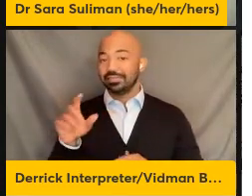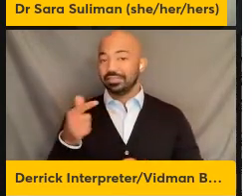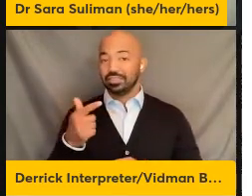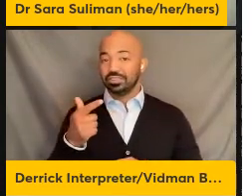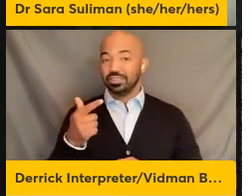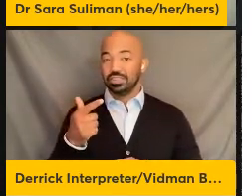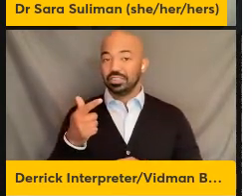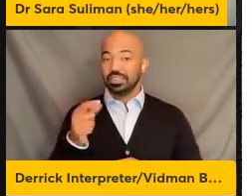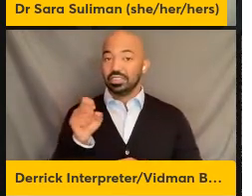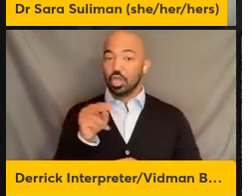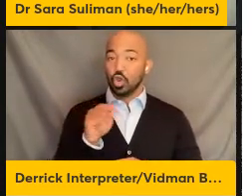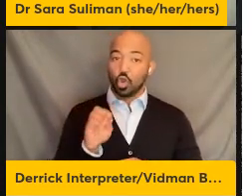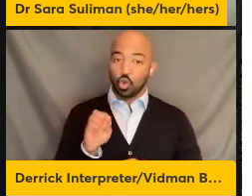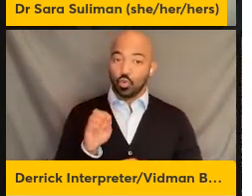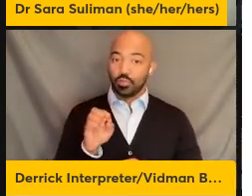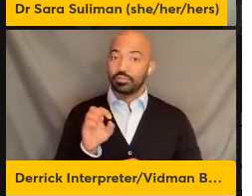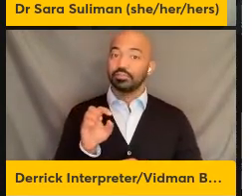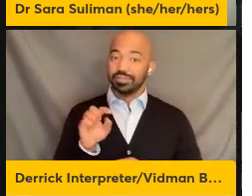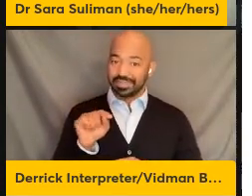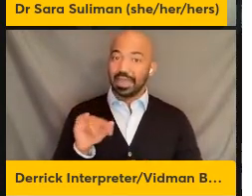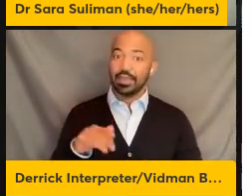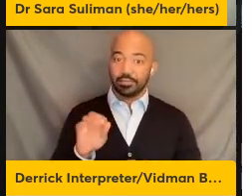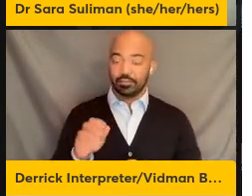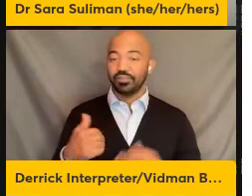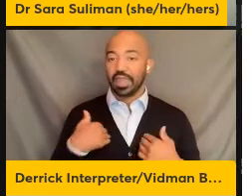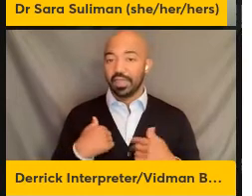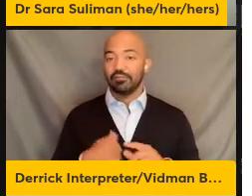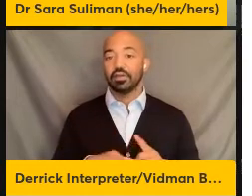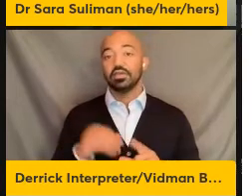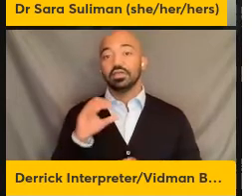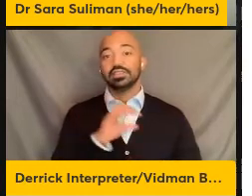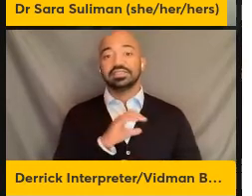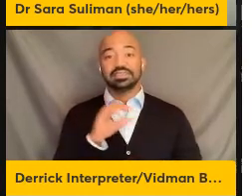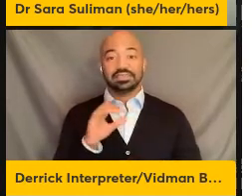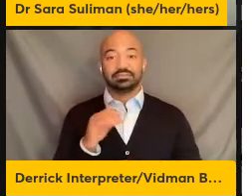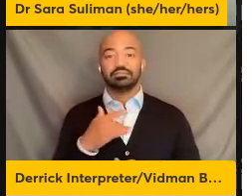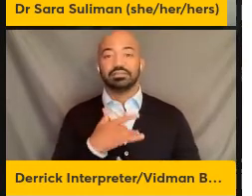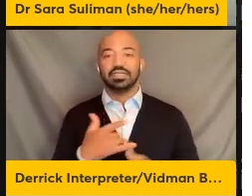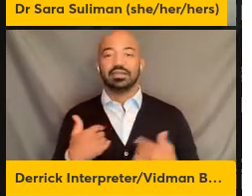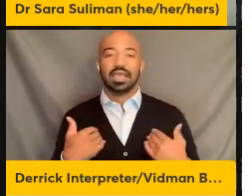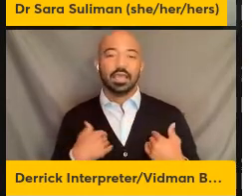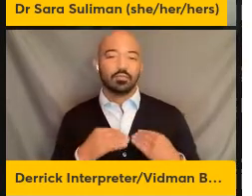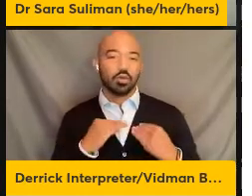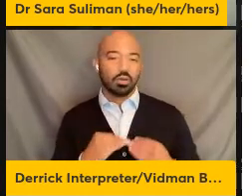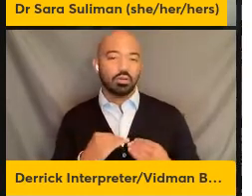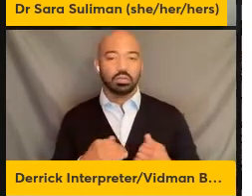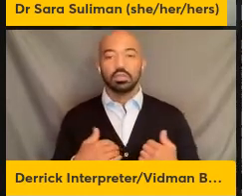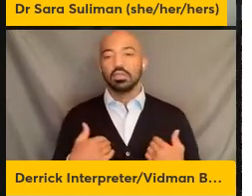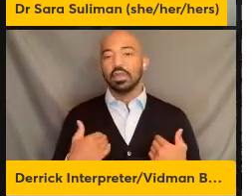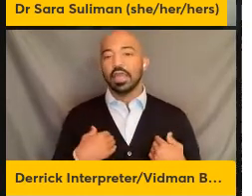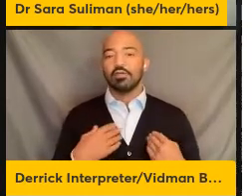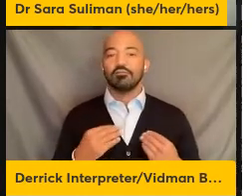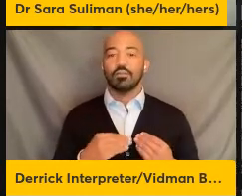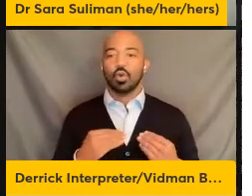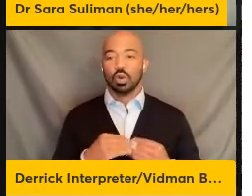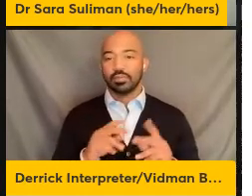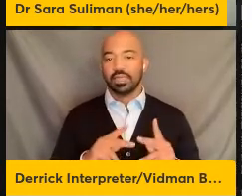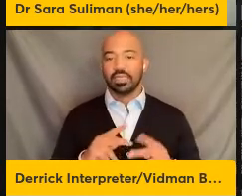cases. Whereas the C is associated with protection. So you see an enrichment with individuals with the C genotype and the